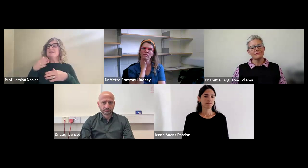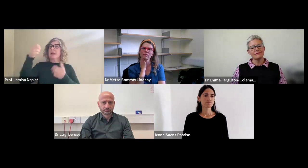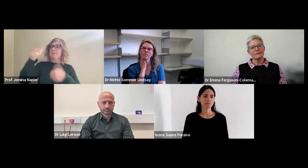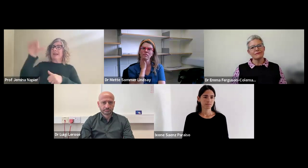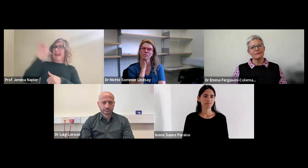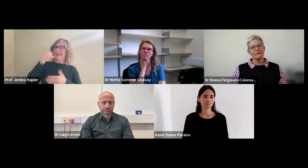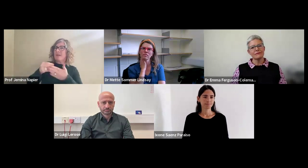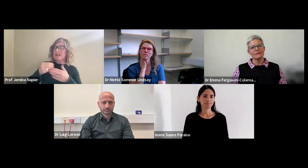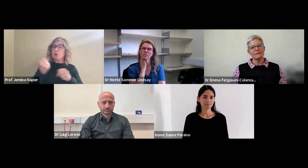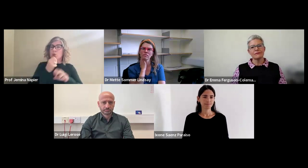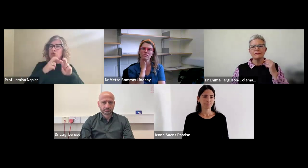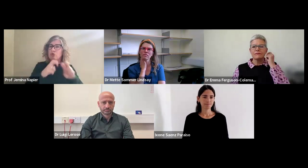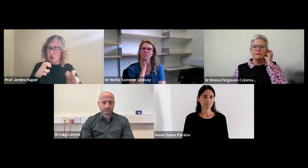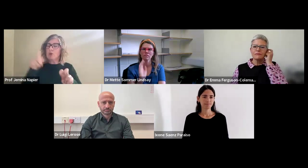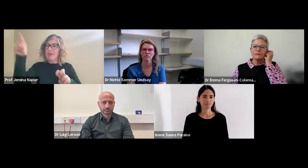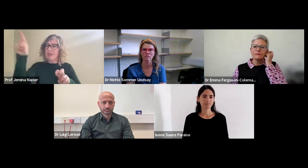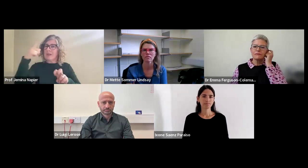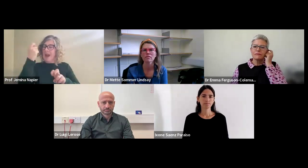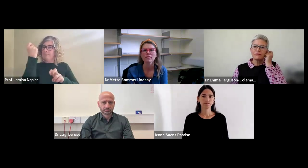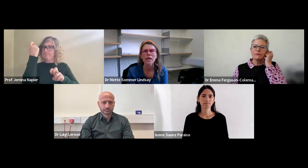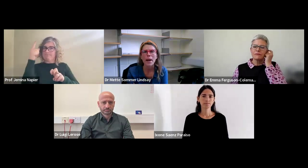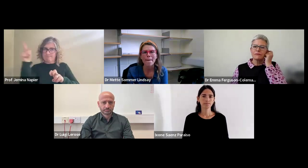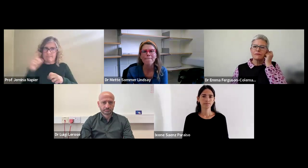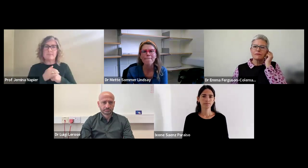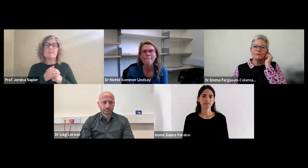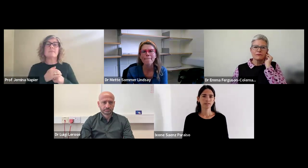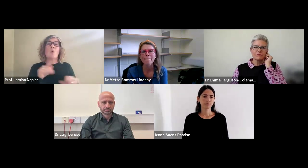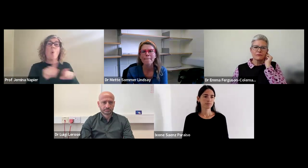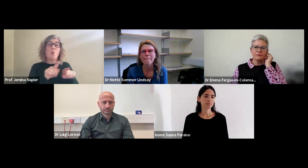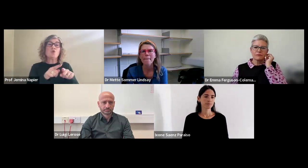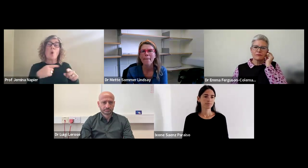and understand that people experience barriers when it comes to getting research funding.